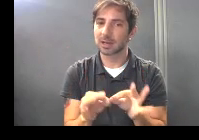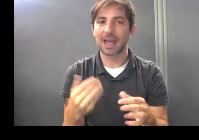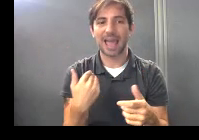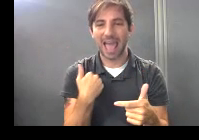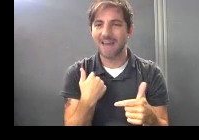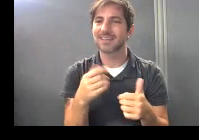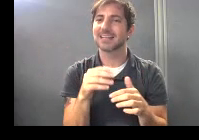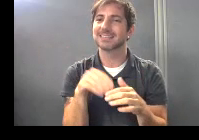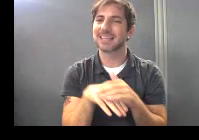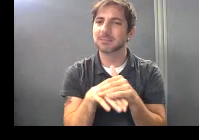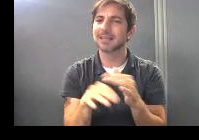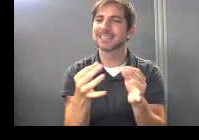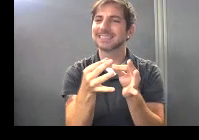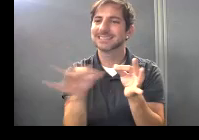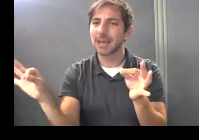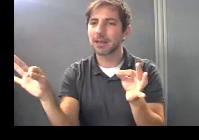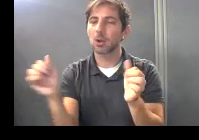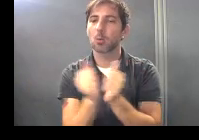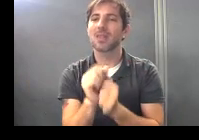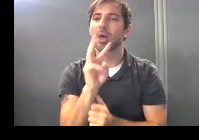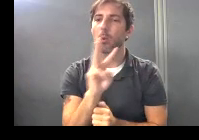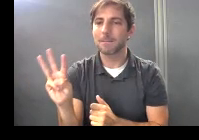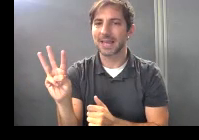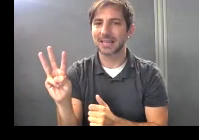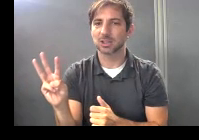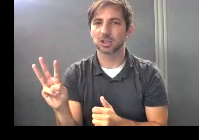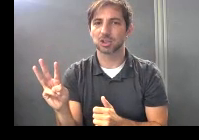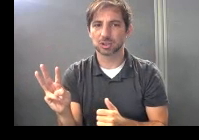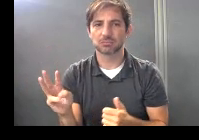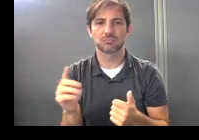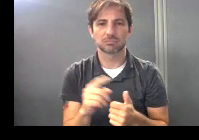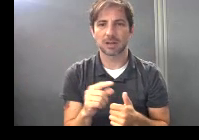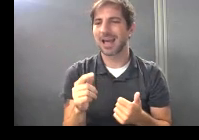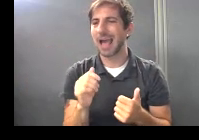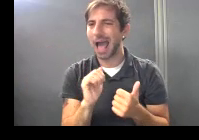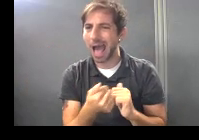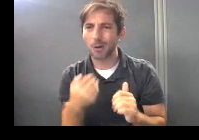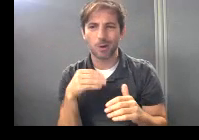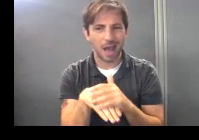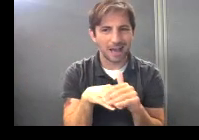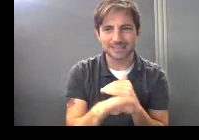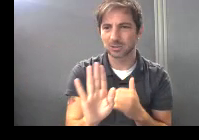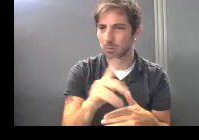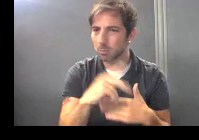PAGE, A PAGE WITH CONTACT INFORMATION AND RESOURCES AND HOW TO ACCESS PROGRAMS IS HELPFUL.